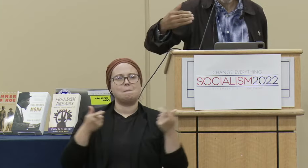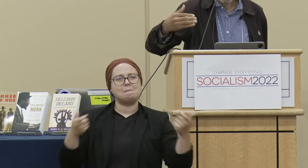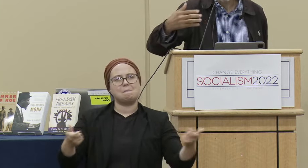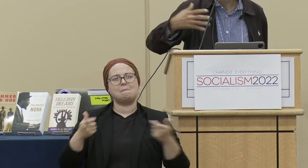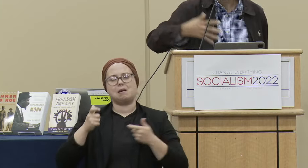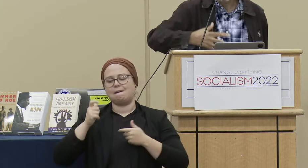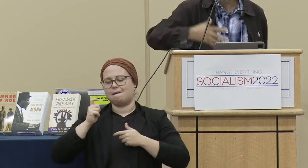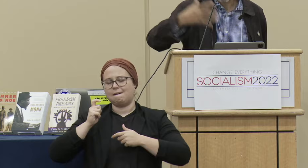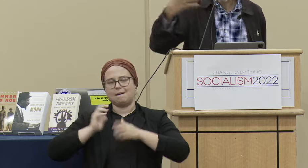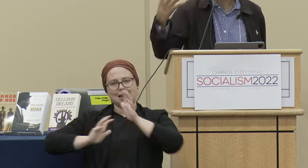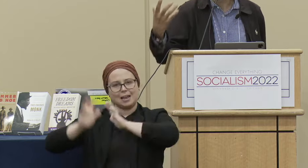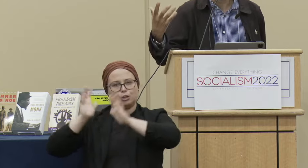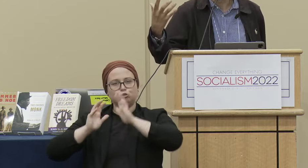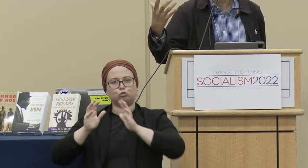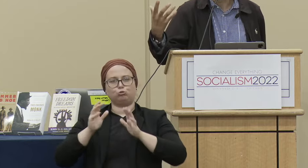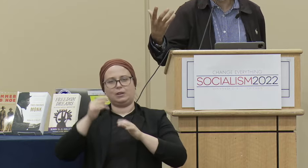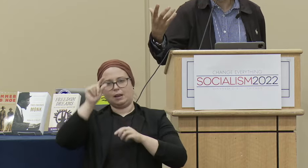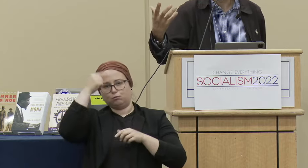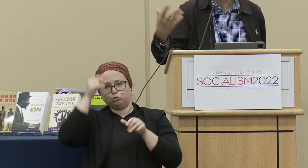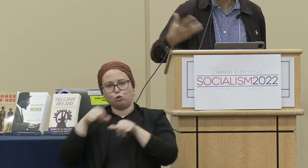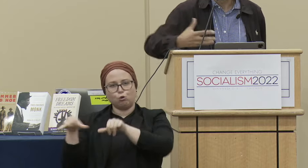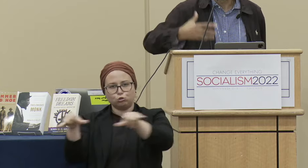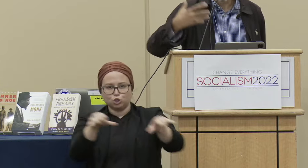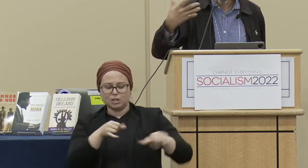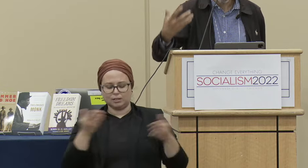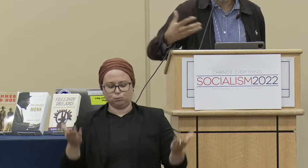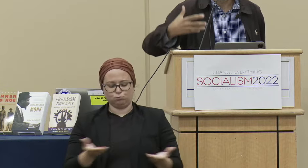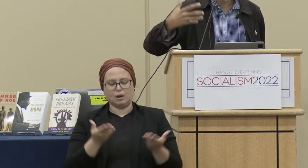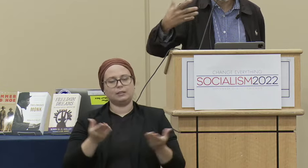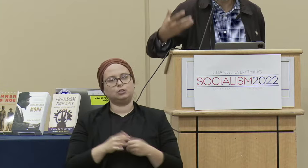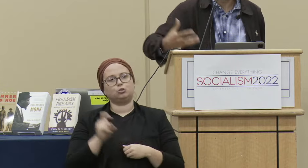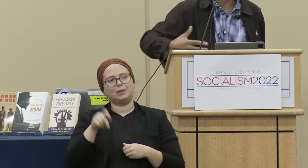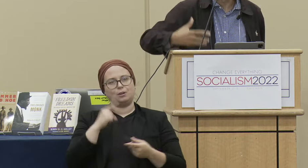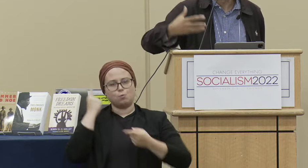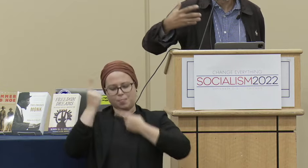history of soernl socialist presence. So, we want to think